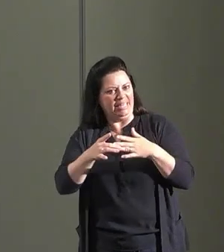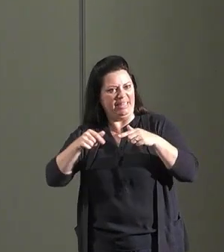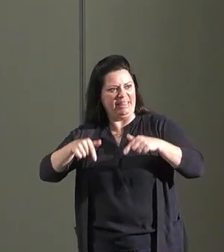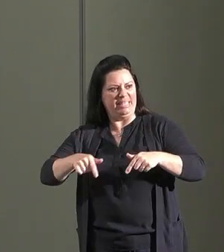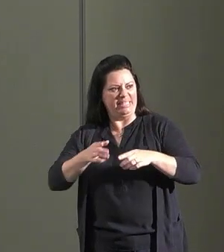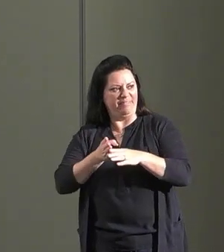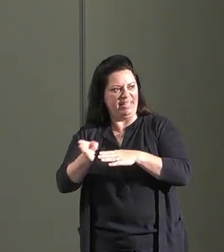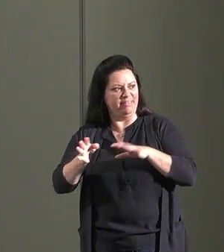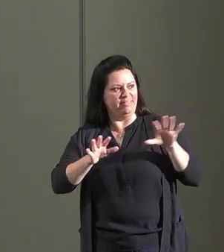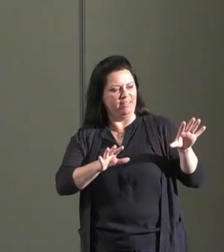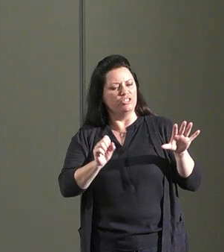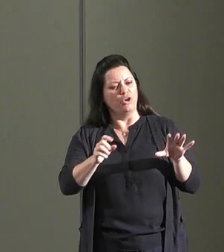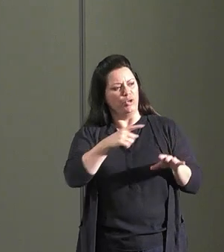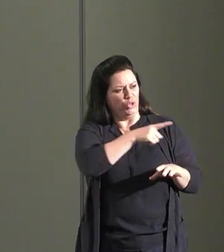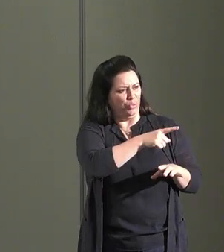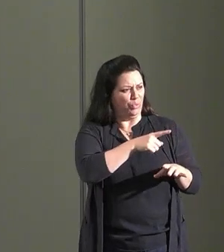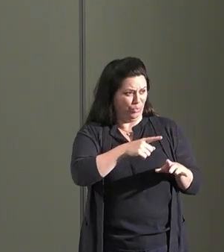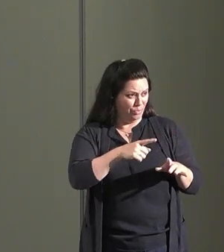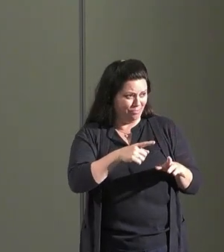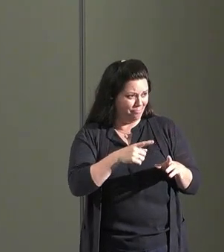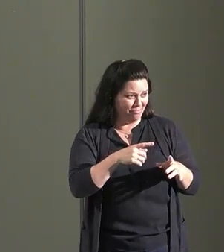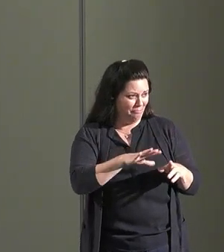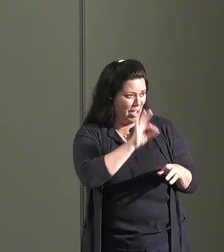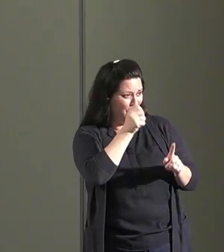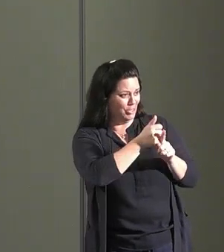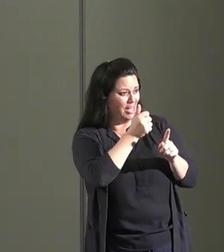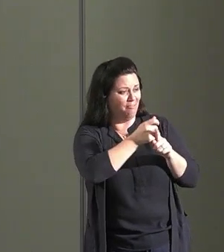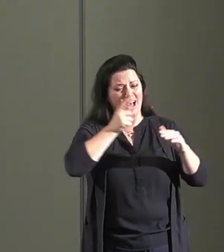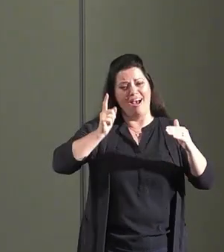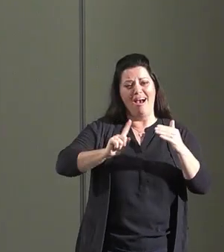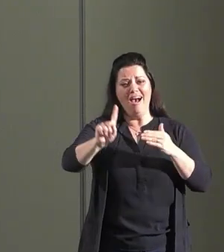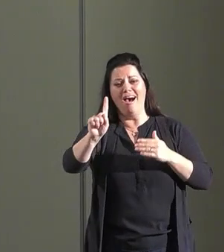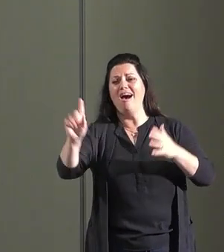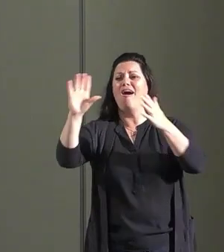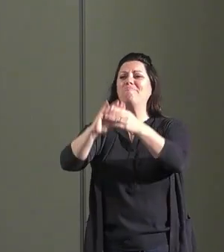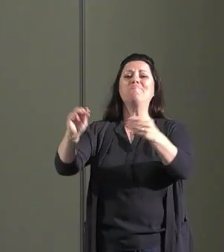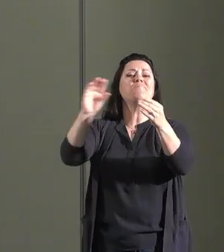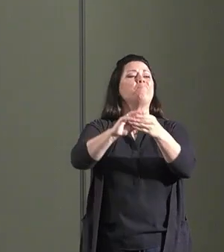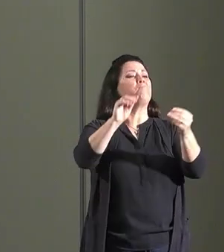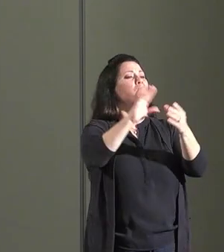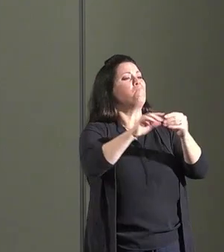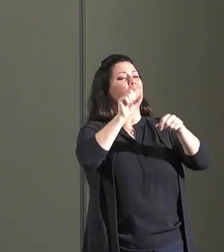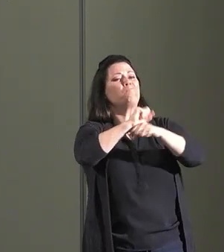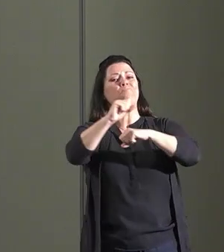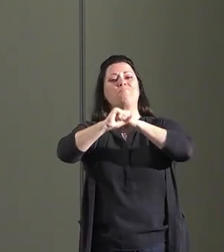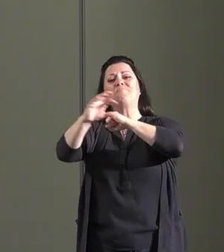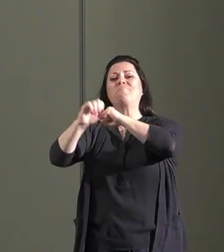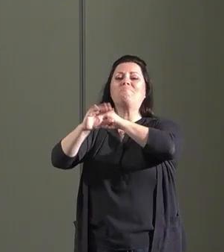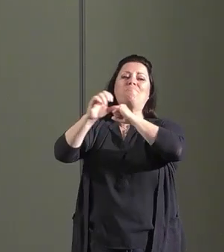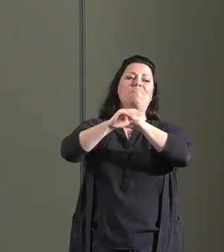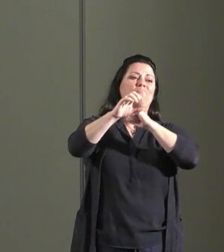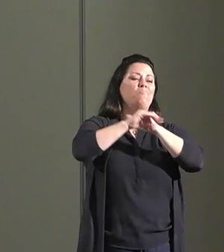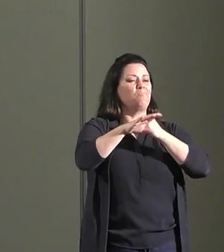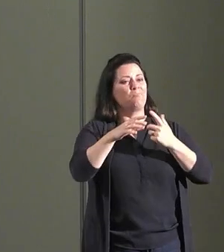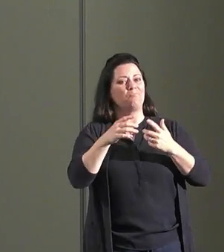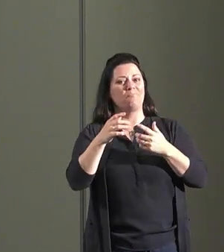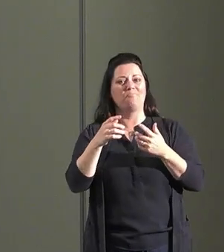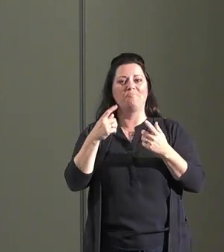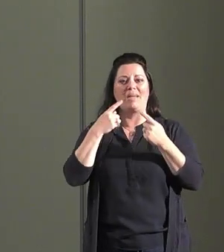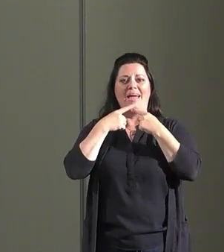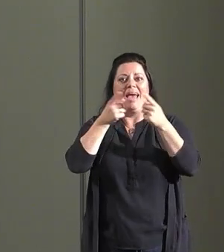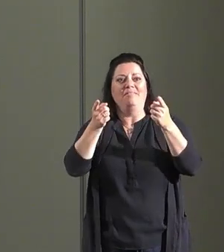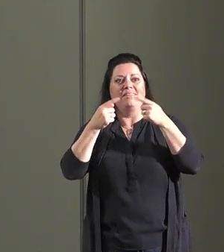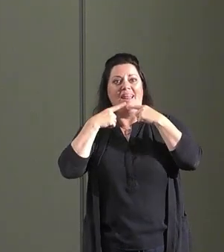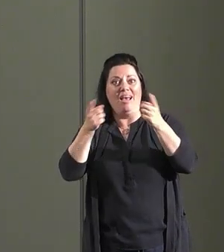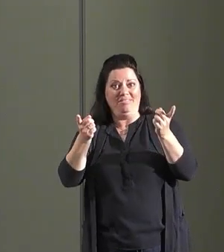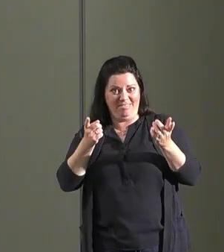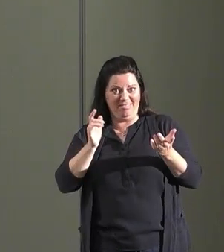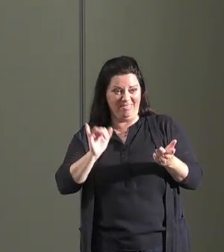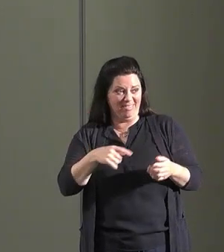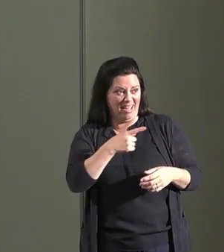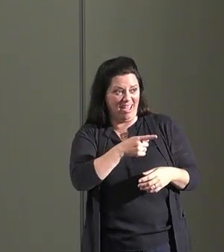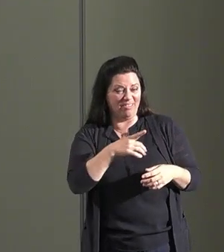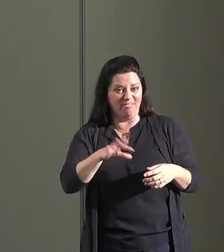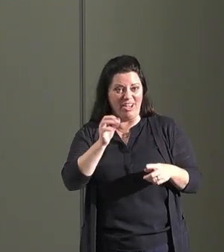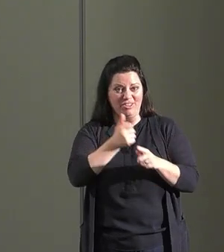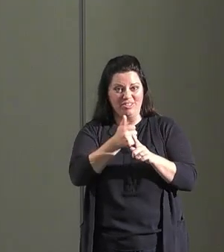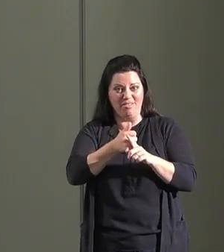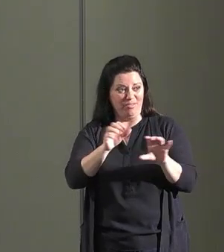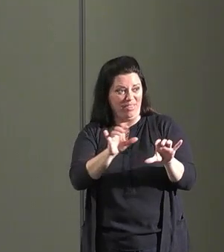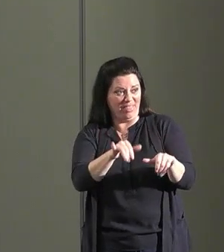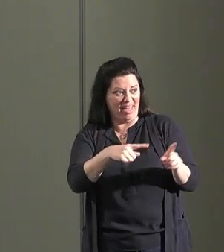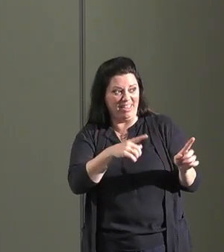going to take the findings and get the message out. It is a great point that Rob made I know